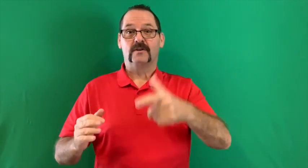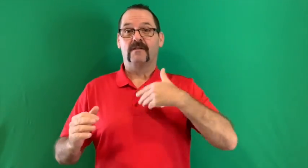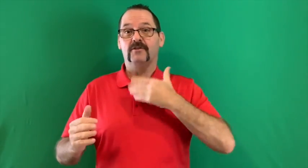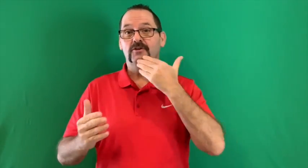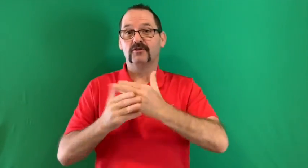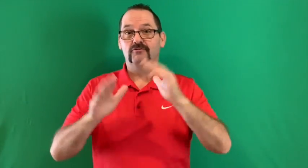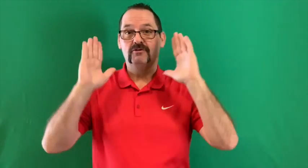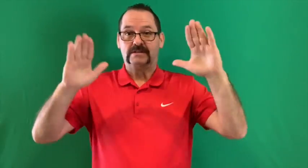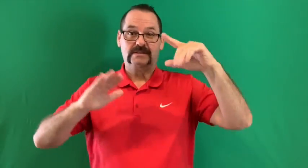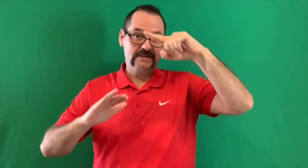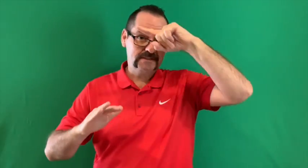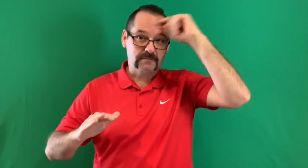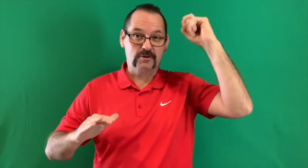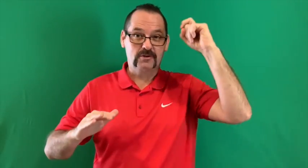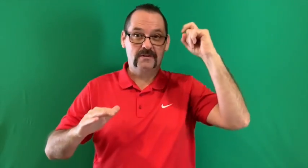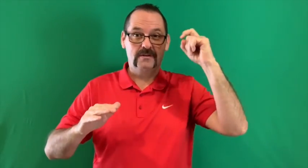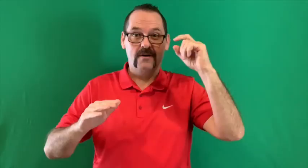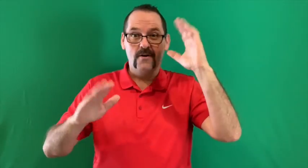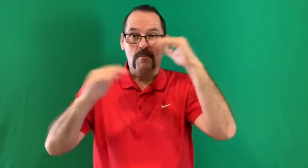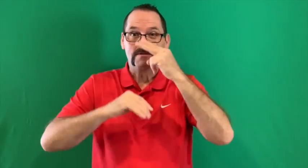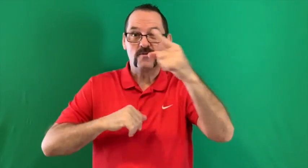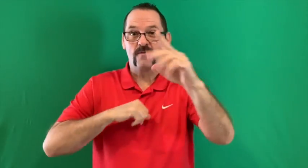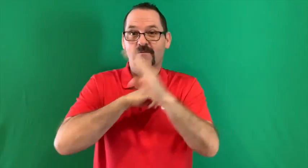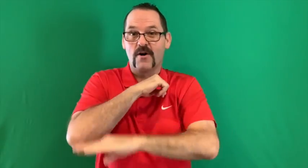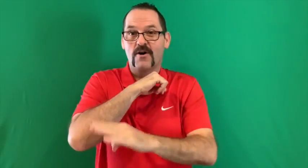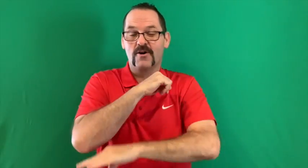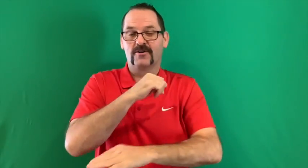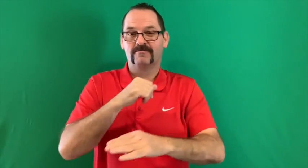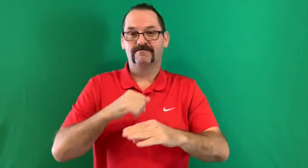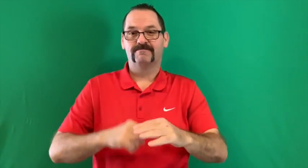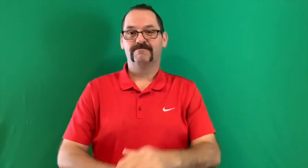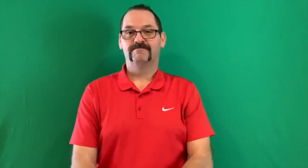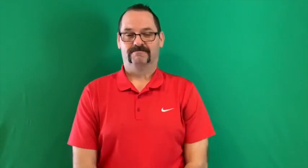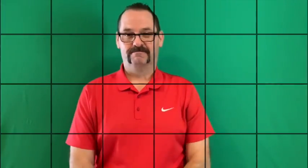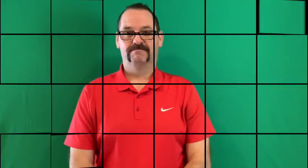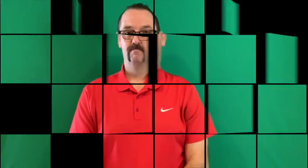hope you have an outstanding summer. I'll see you in the fall.